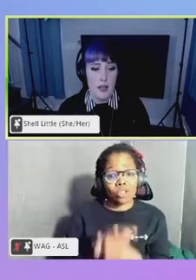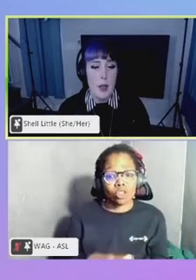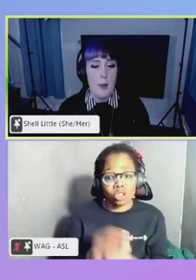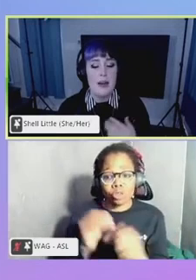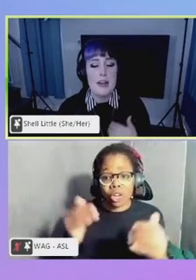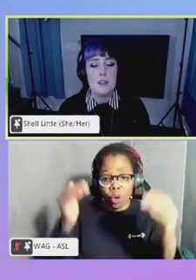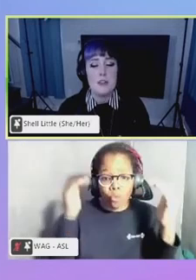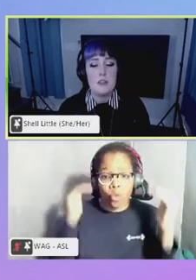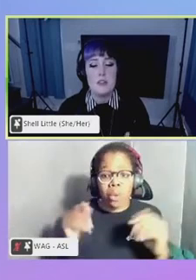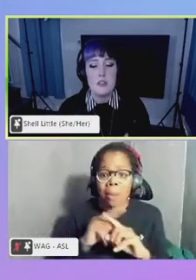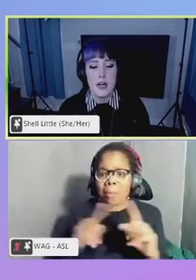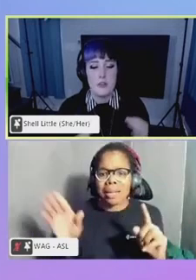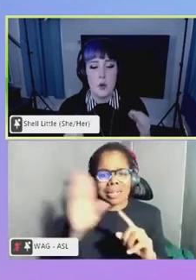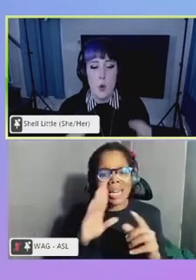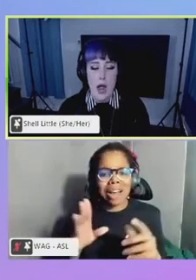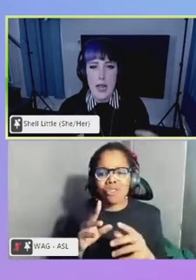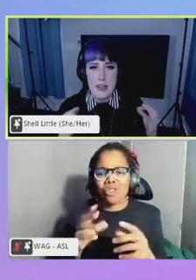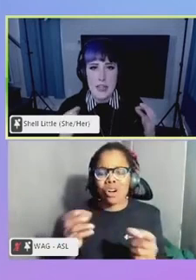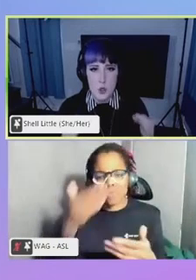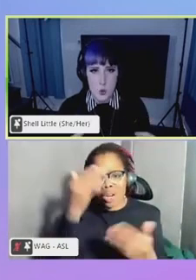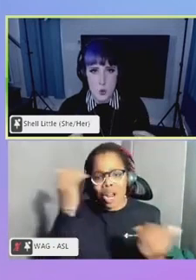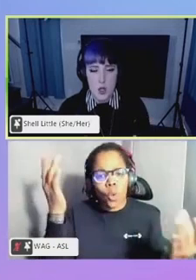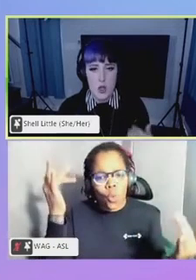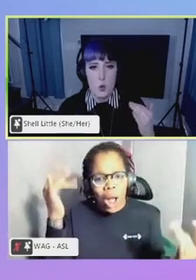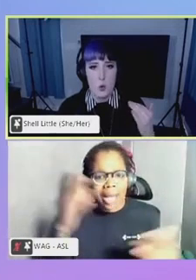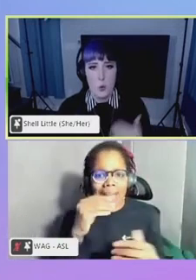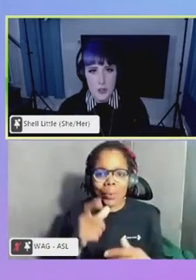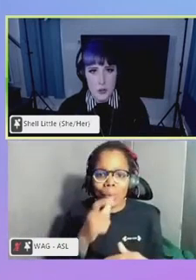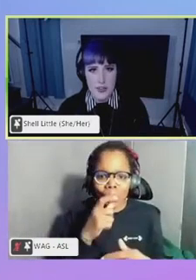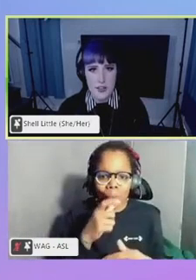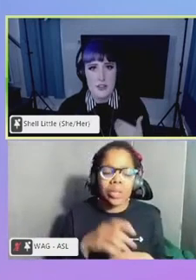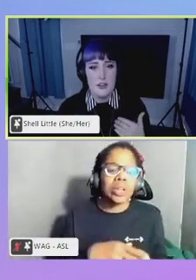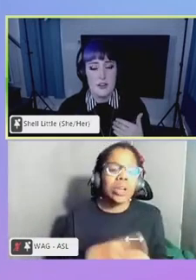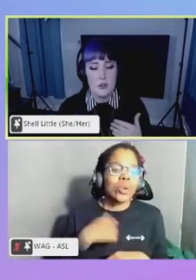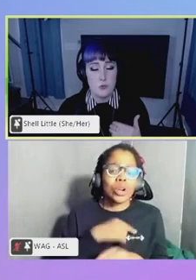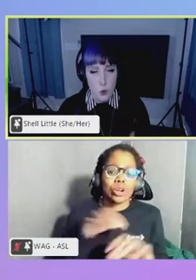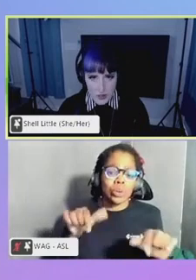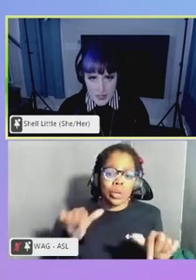And unfortunately, missed, you know, a decision and the present made the wrong call.